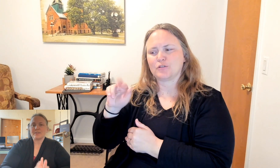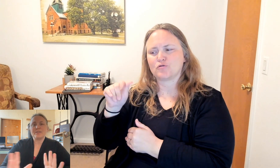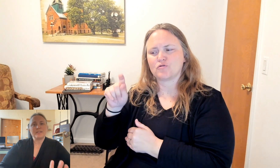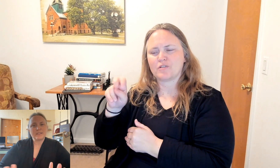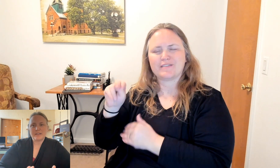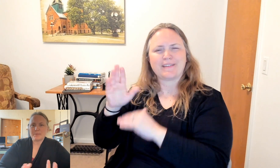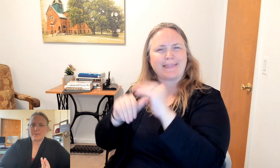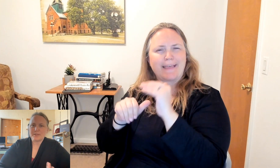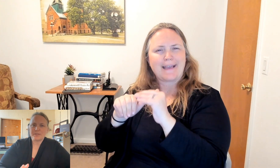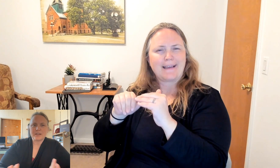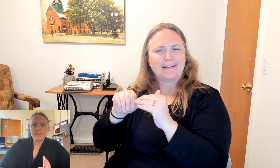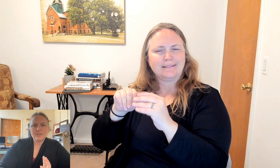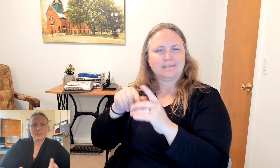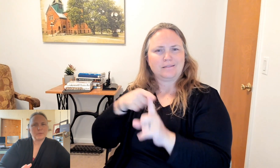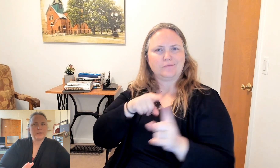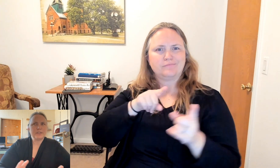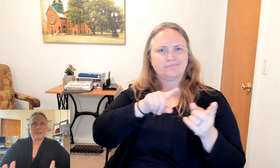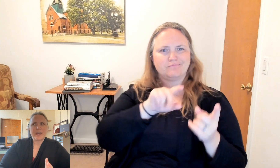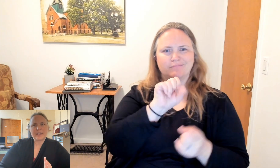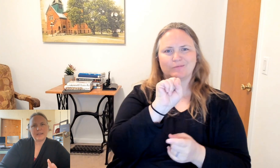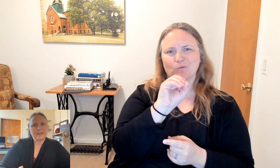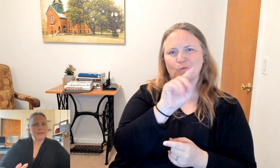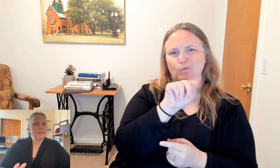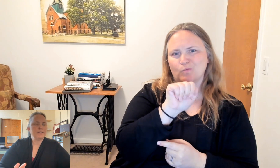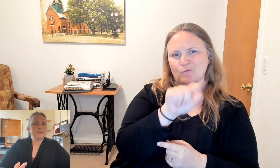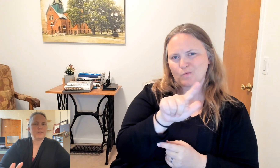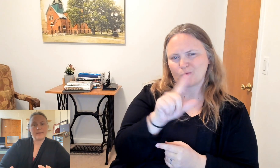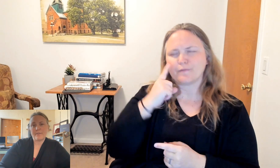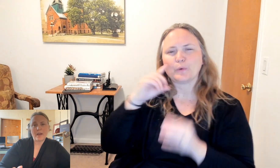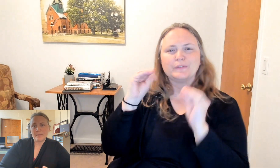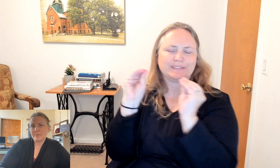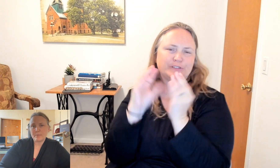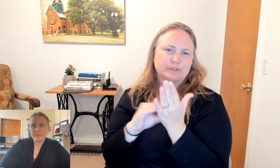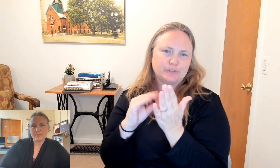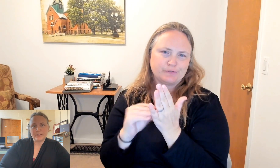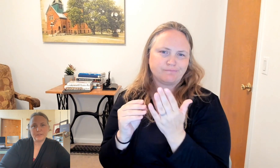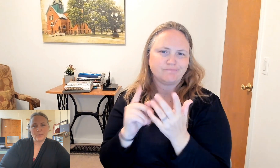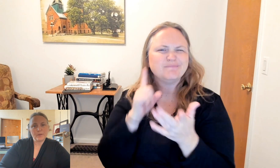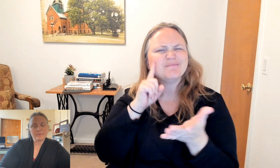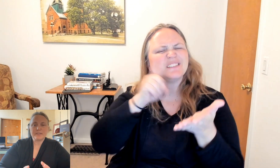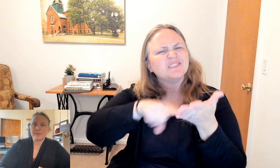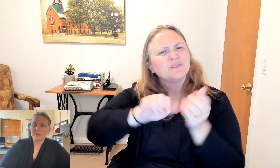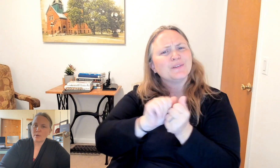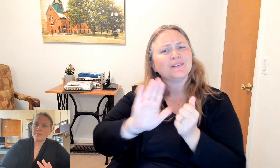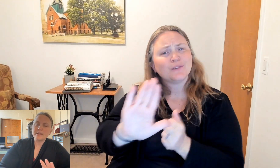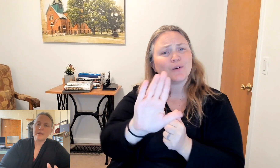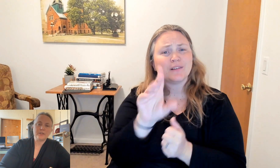So this is going to be one of those areas you're going to want to check in with the vibe of the people in your specific department and your